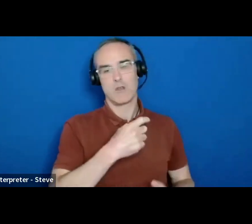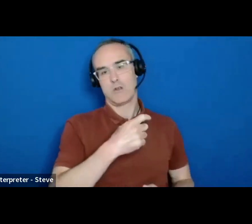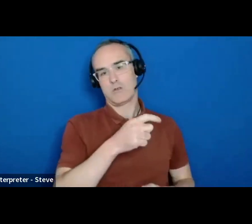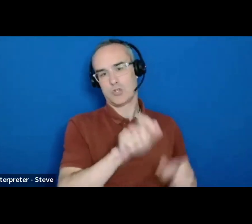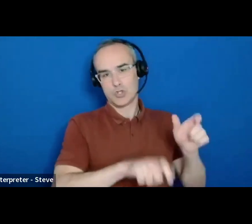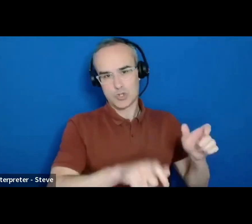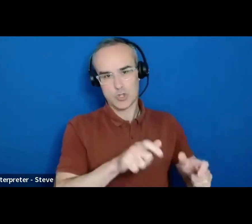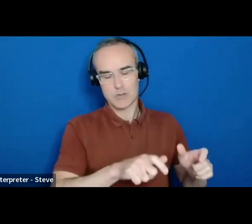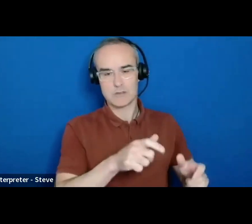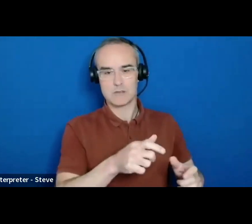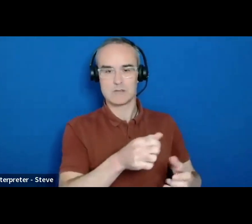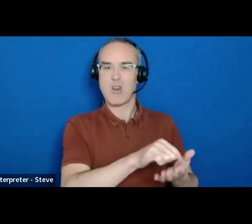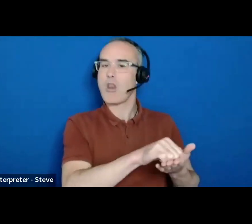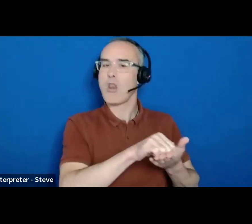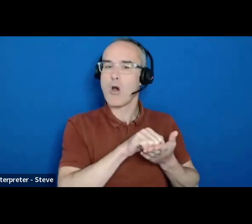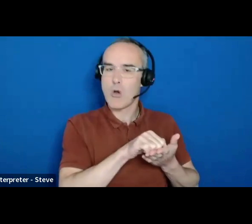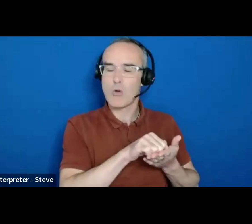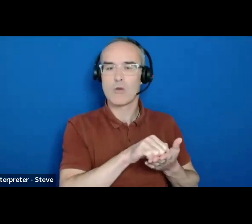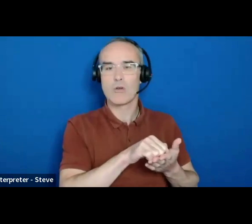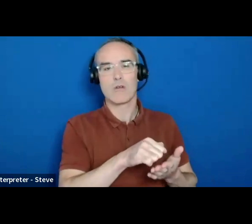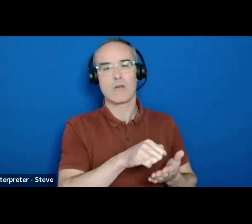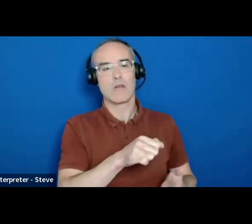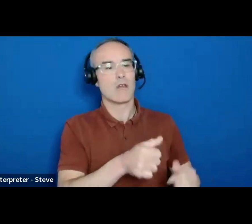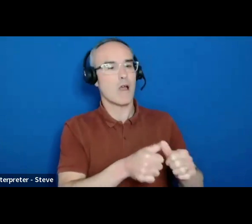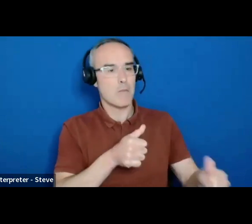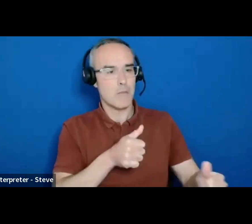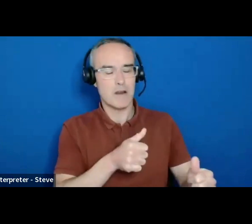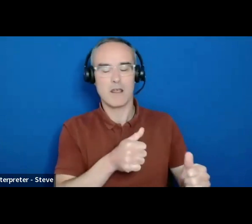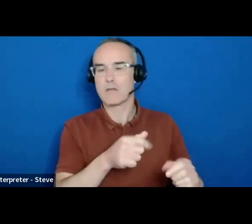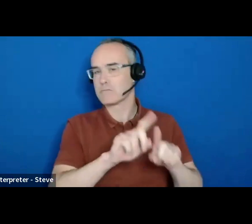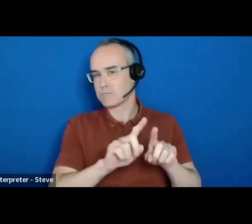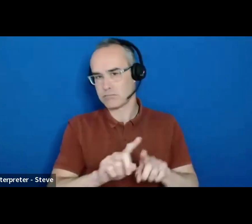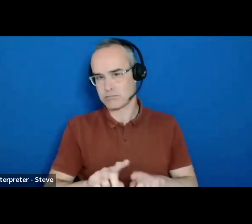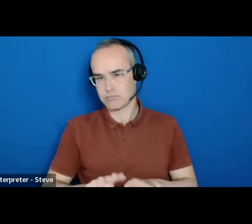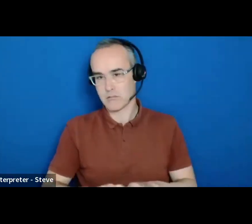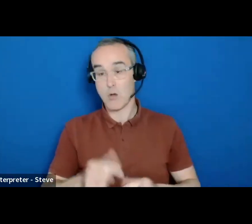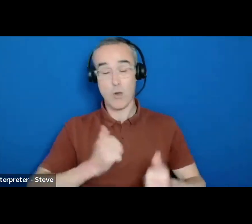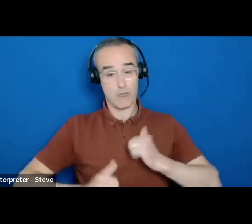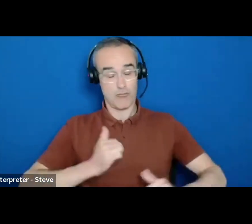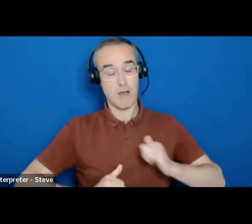Social Work England. And we are proud of the fact that education is one of the bigger drivers